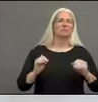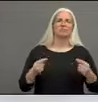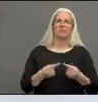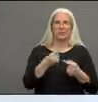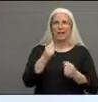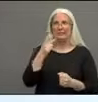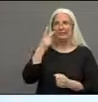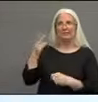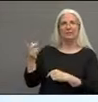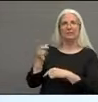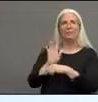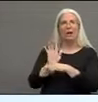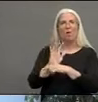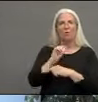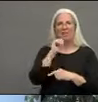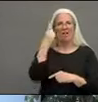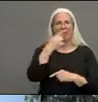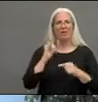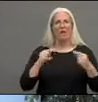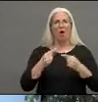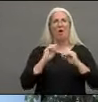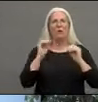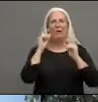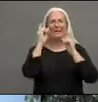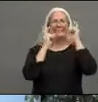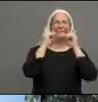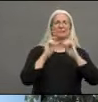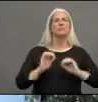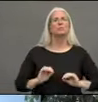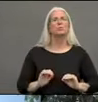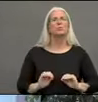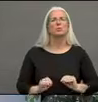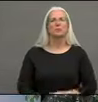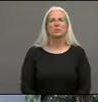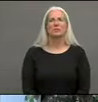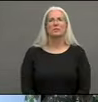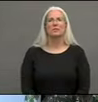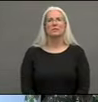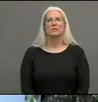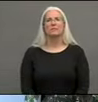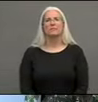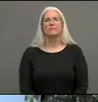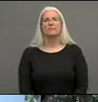So, a lot of people are saying the hours don't work for me or I can't get off work and go.